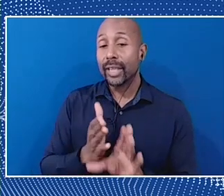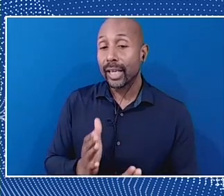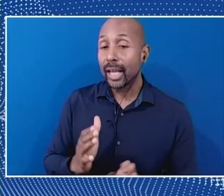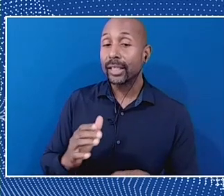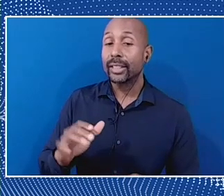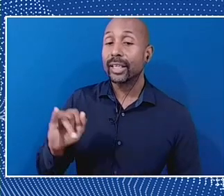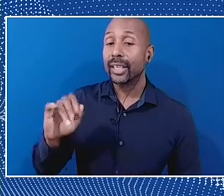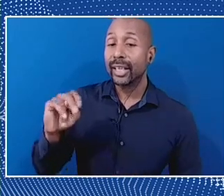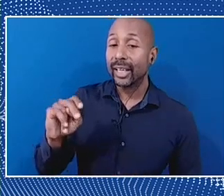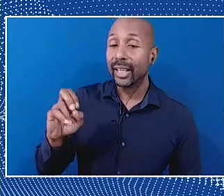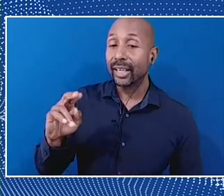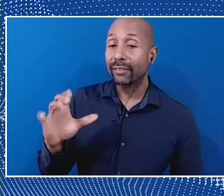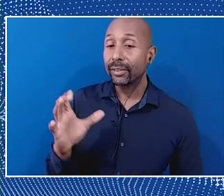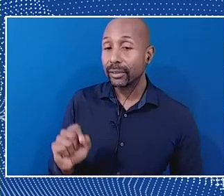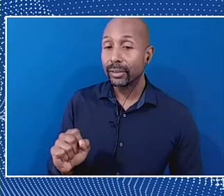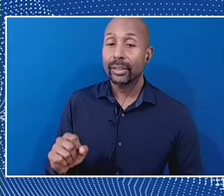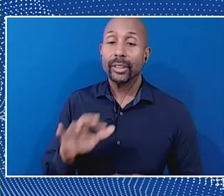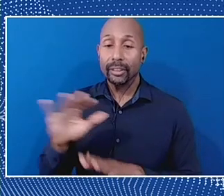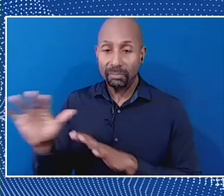Thank you so much for your time today and I yield my time.